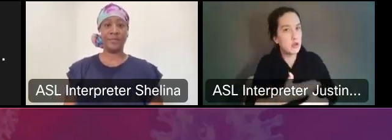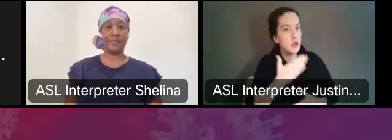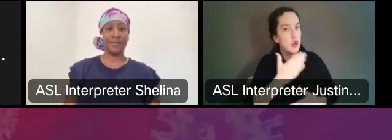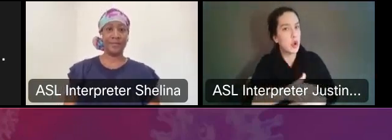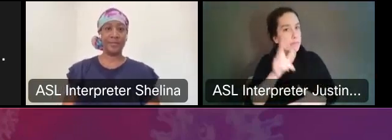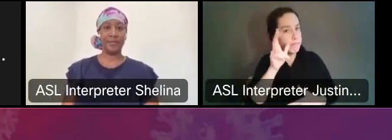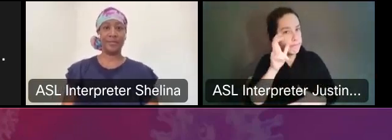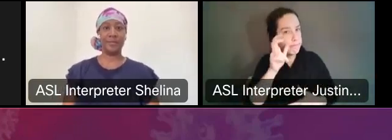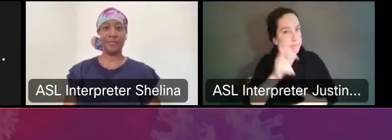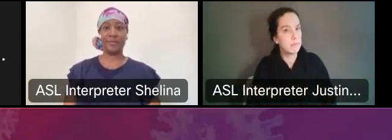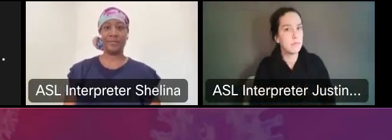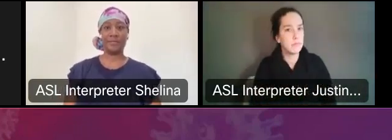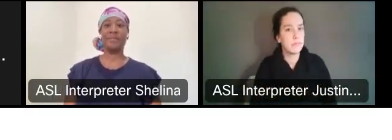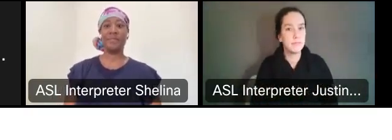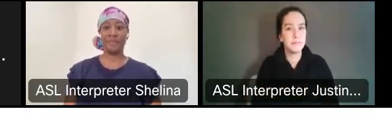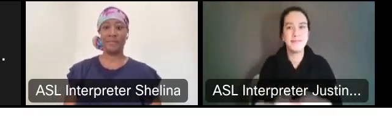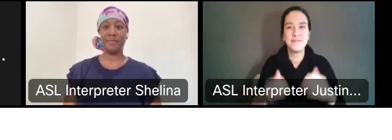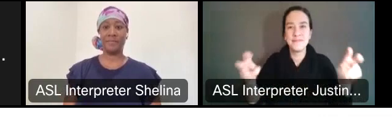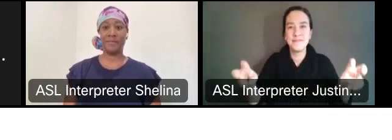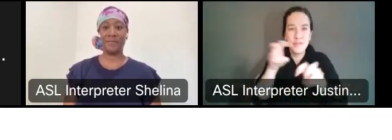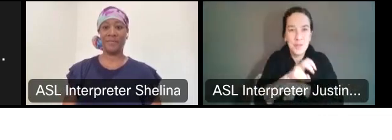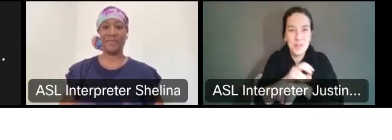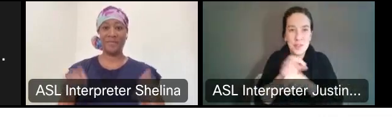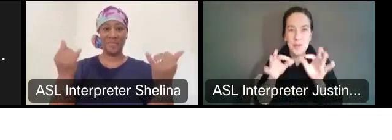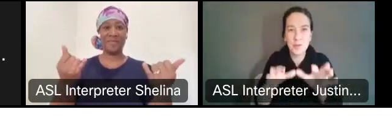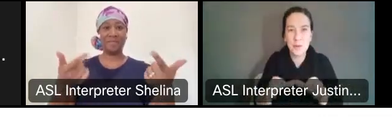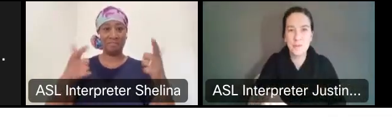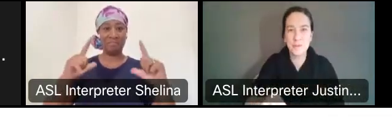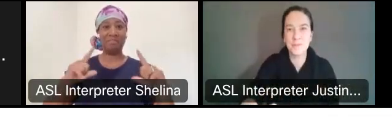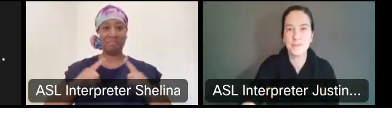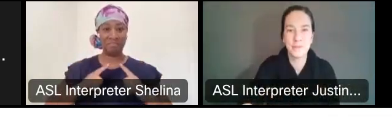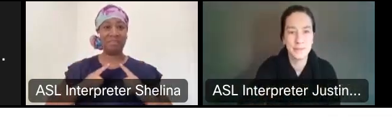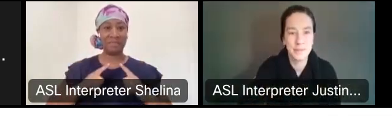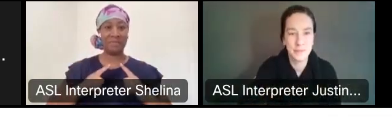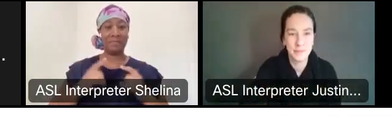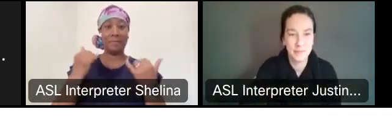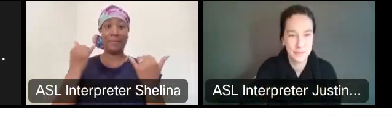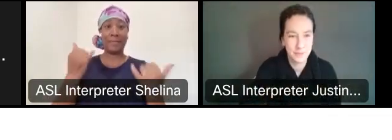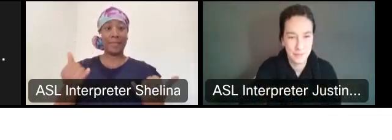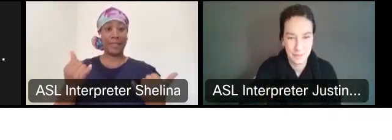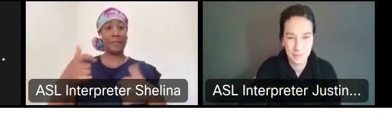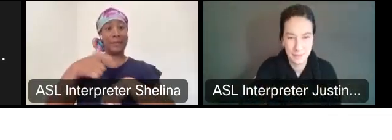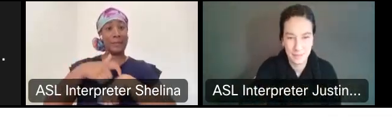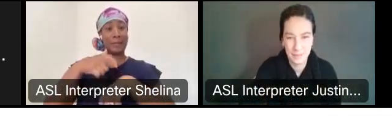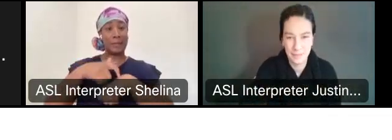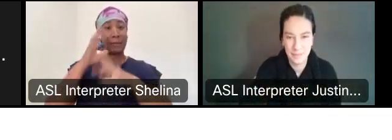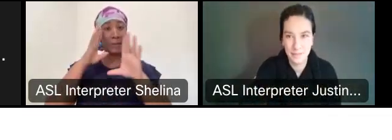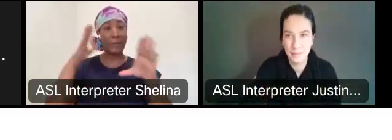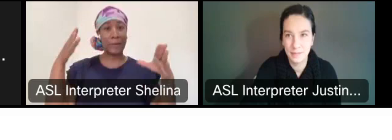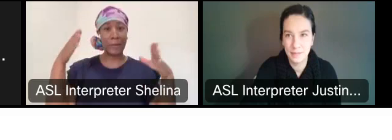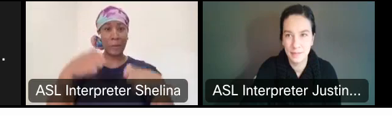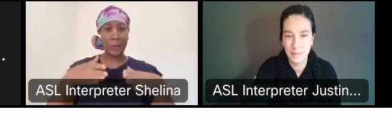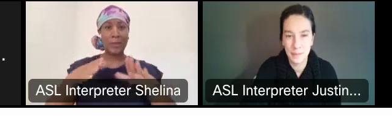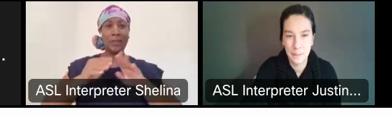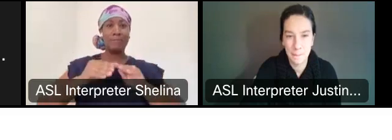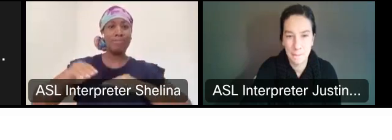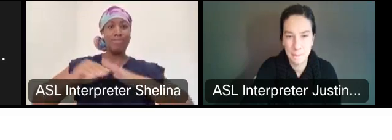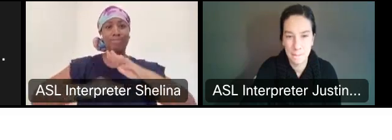Next now that there's been time to do some grounding in the larger picture and acknowledgment.